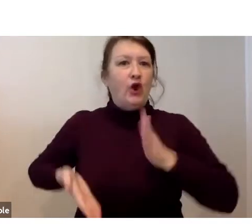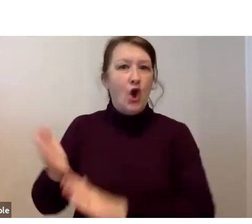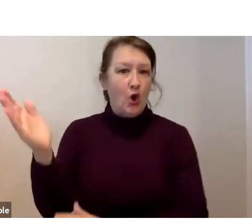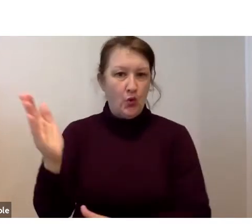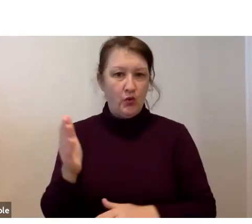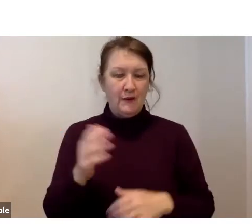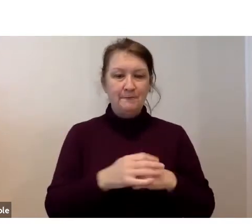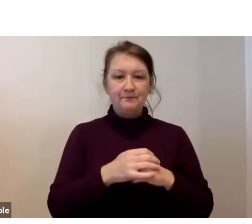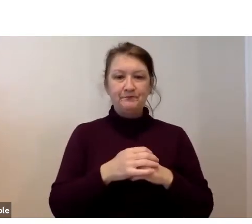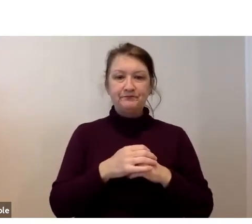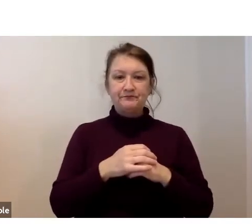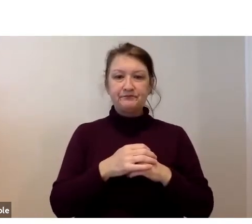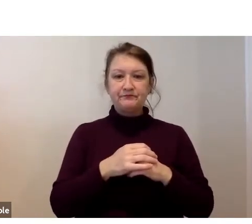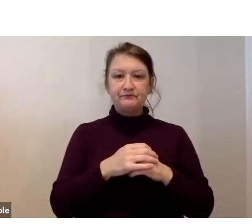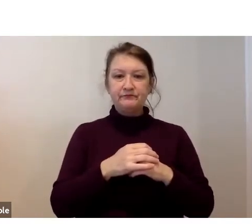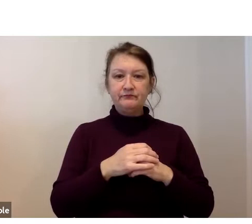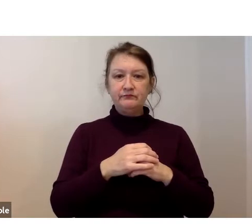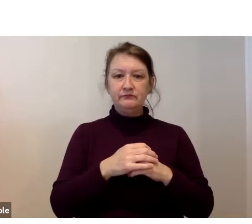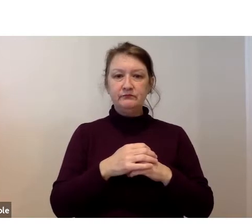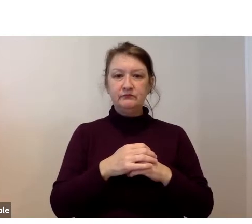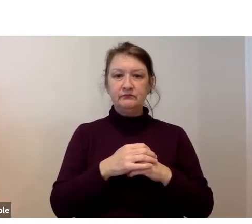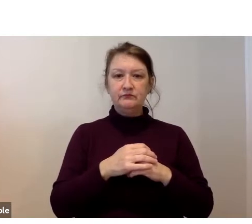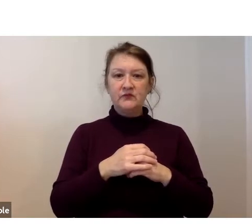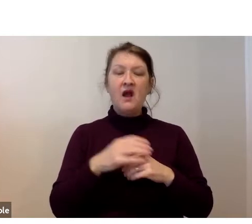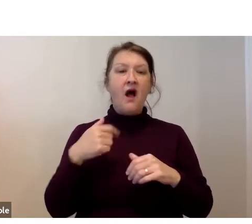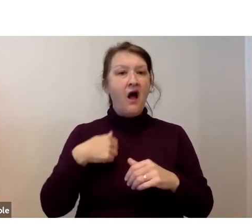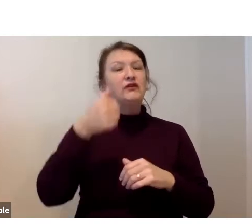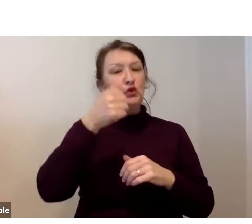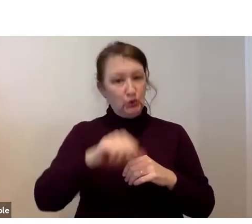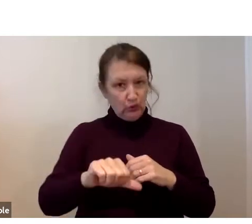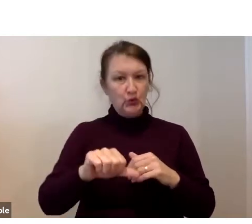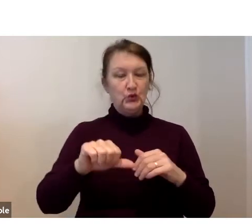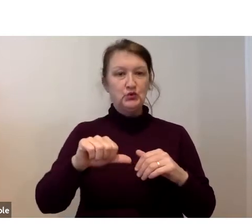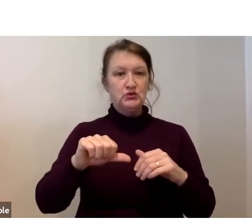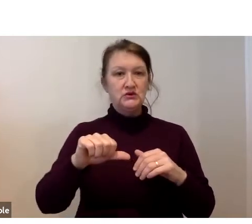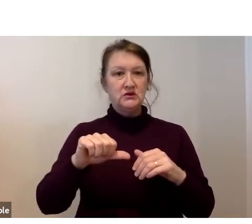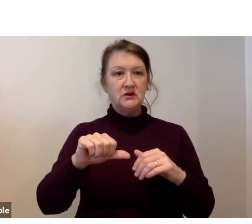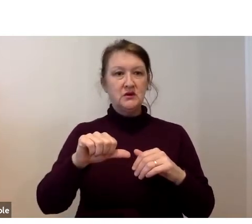Again, these are just one that I've used in my out and about.